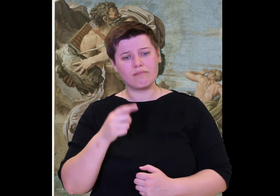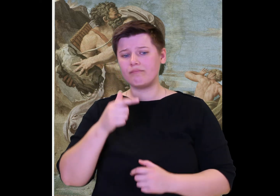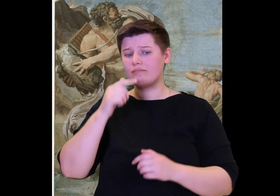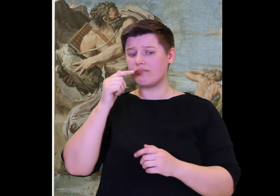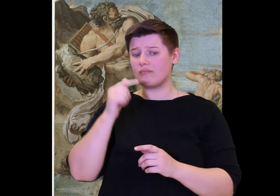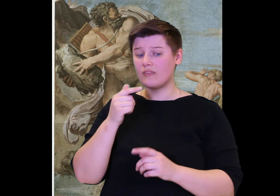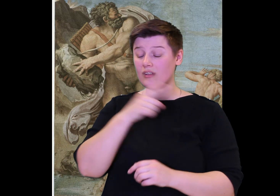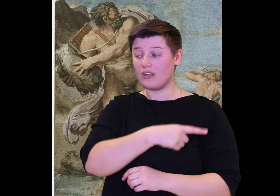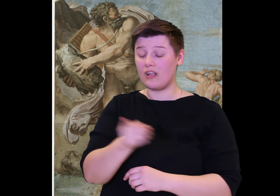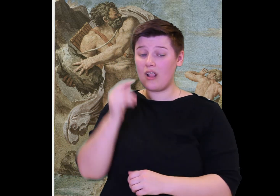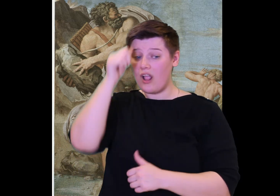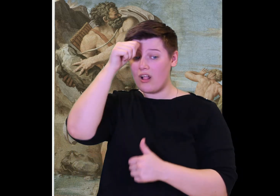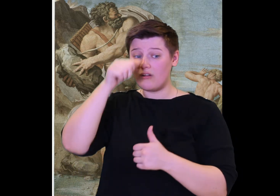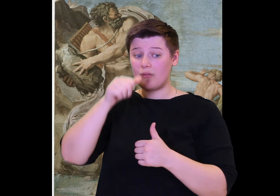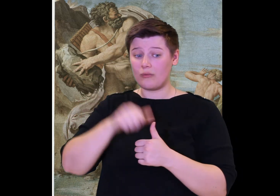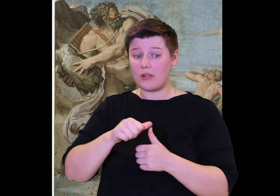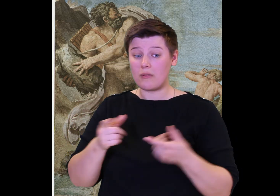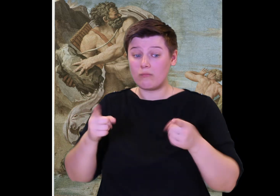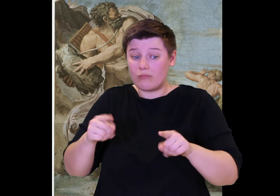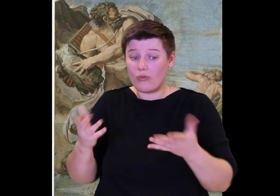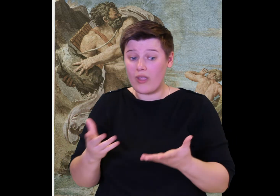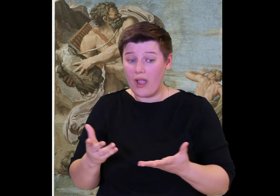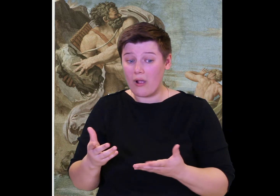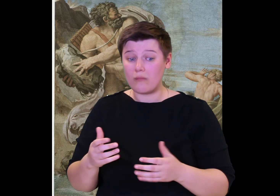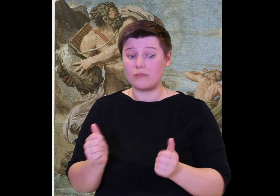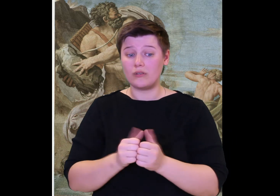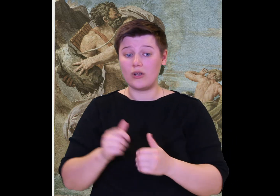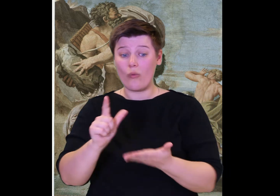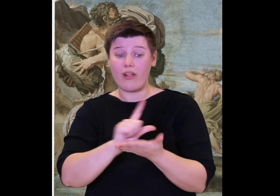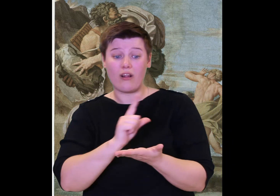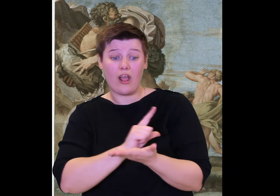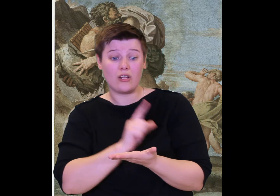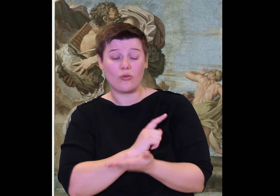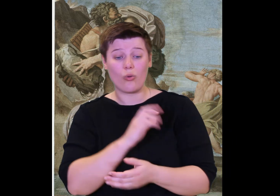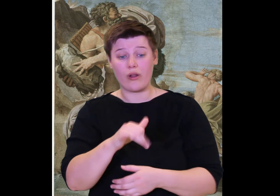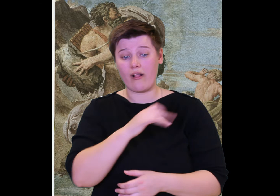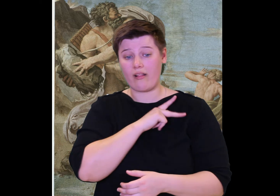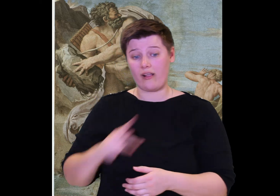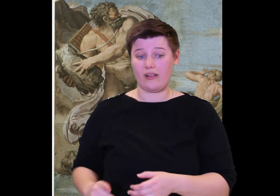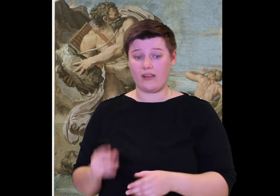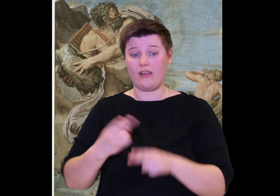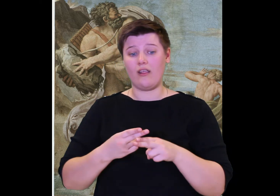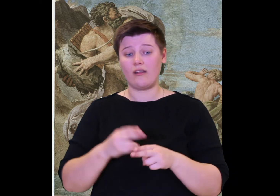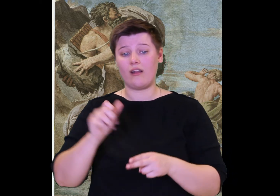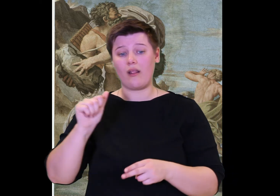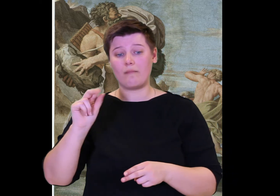smoke in the middle rising up through the forest and thick brush.' At that, their